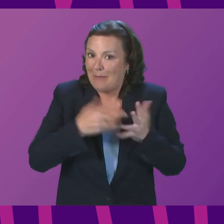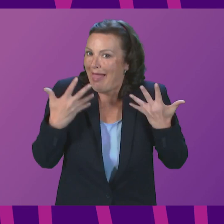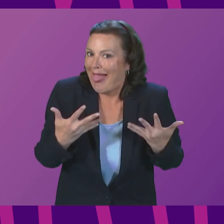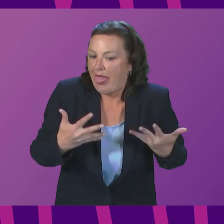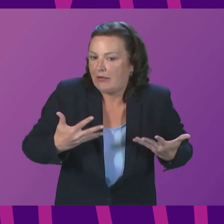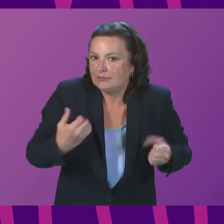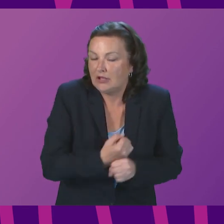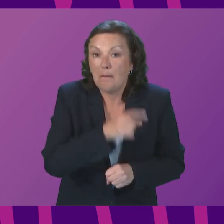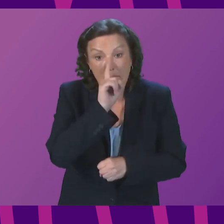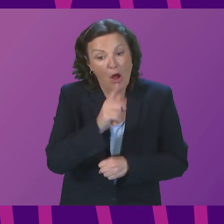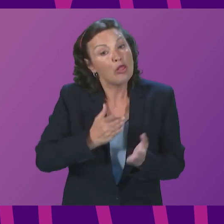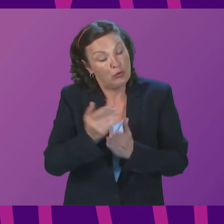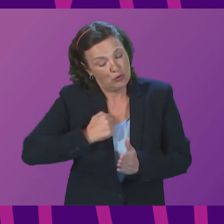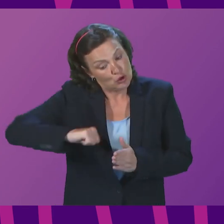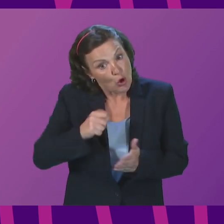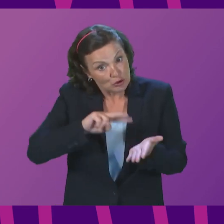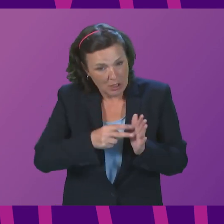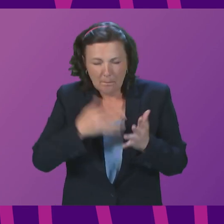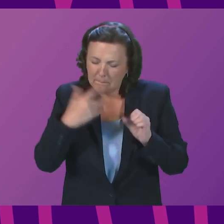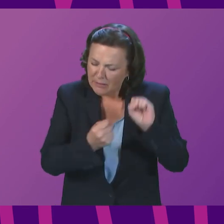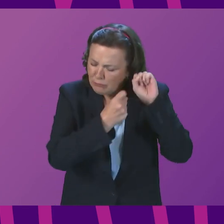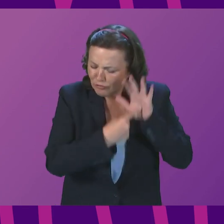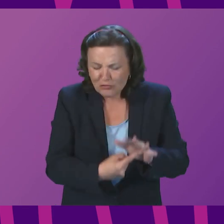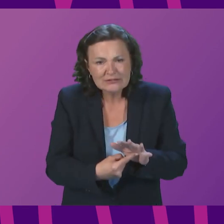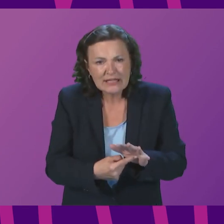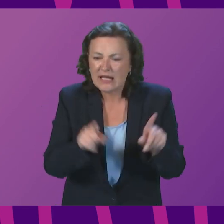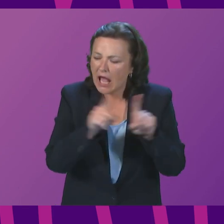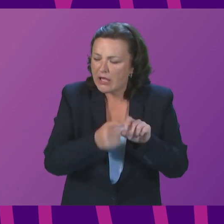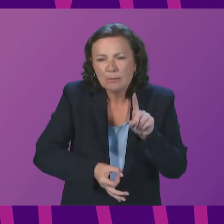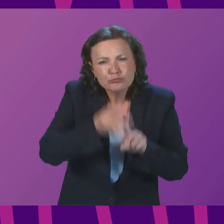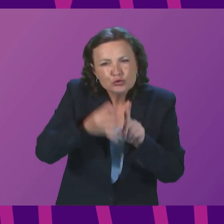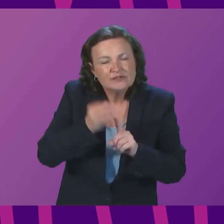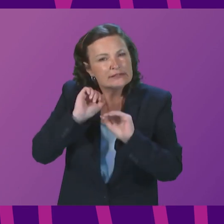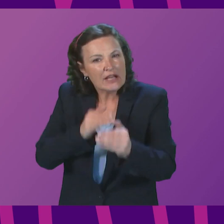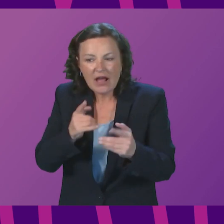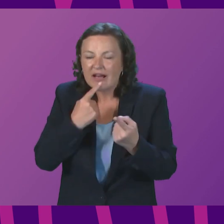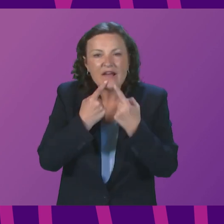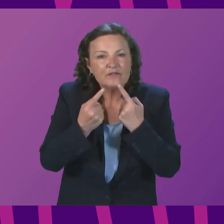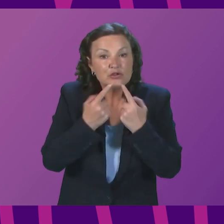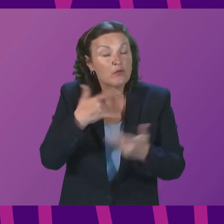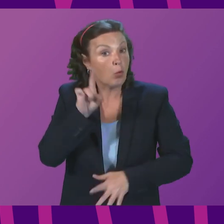Through the Scottish plan, we have prioritised improving services and information for women,